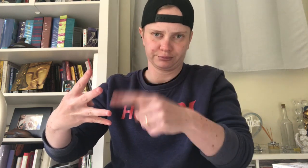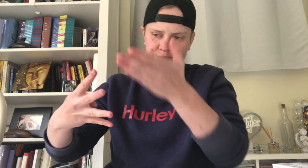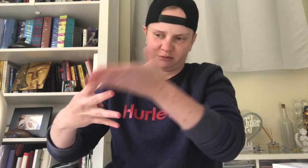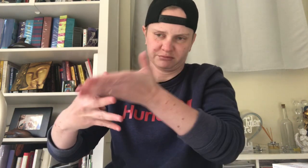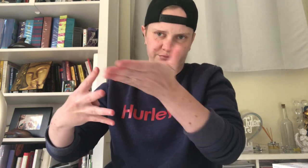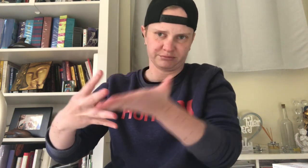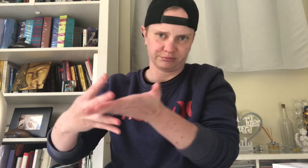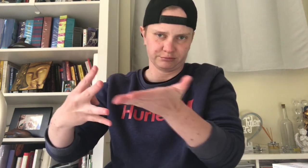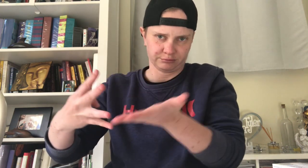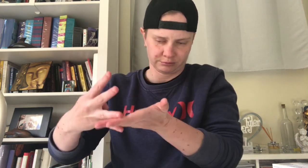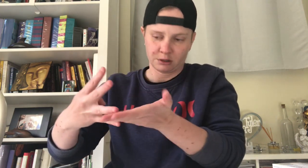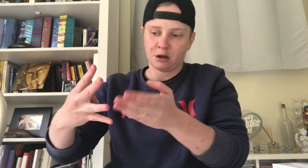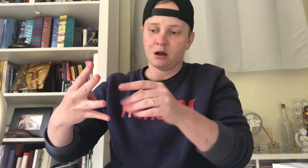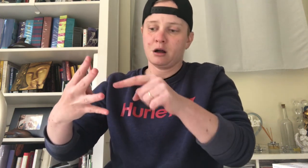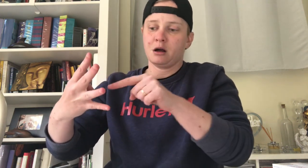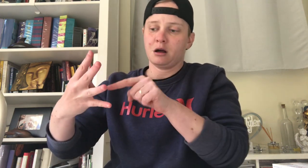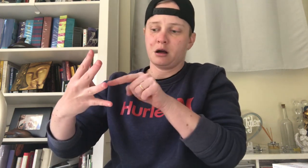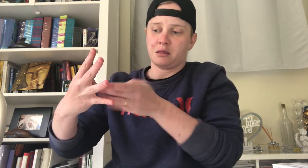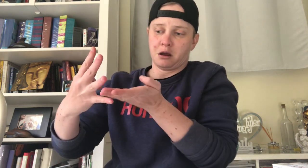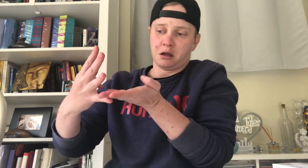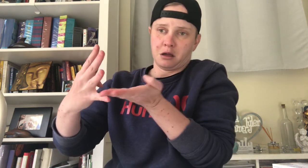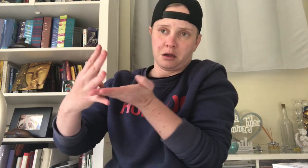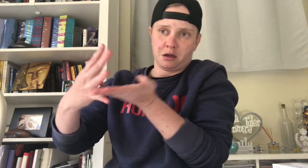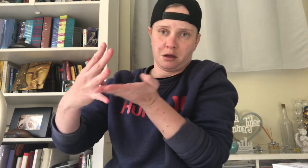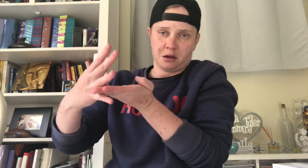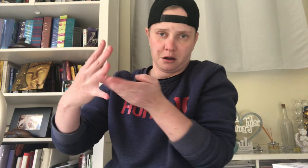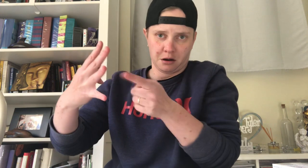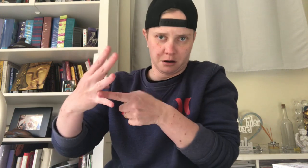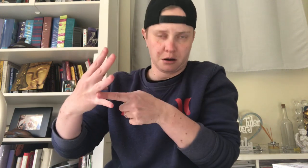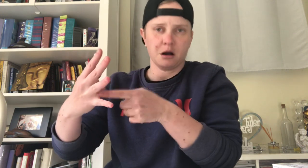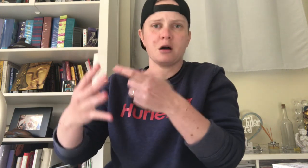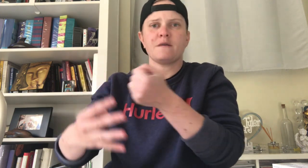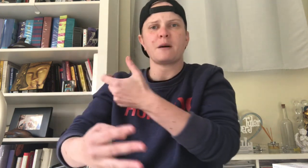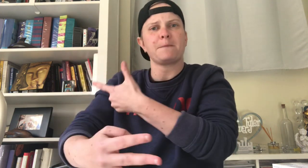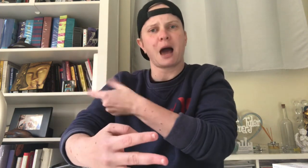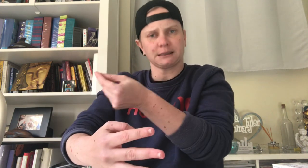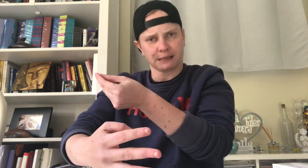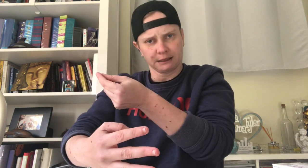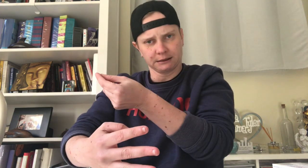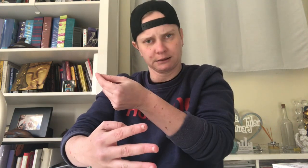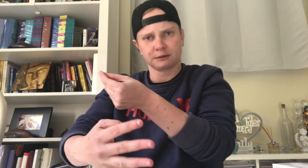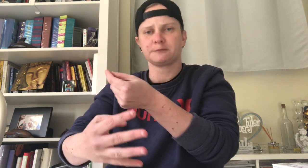interval each 3 weeks... So before the 4th appointment, I was to have blood test